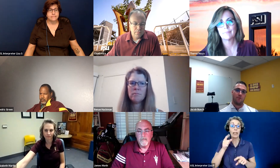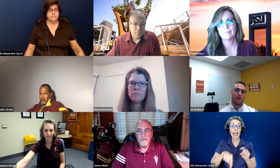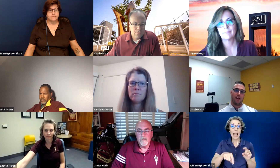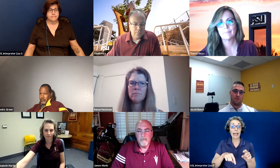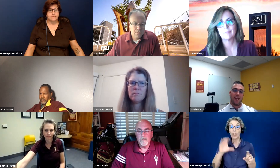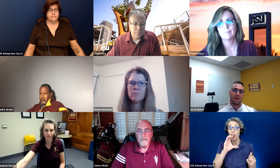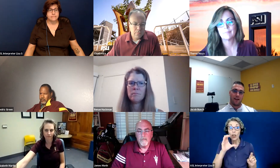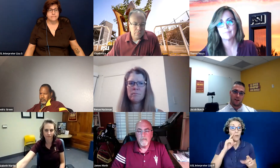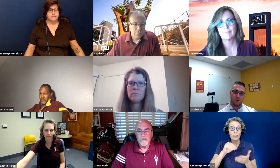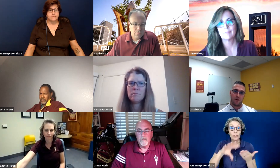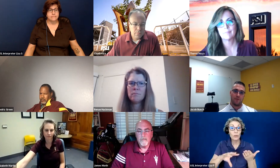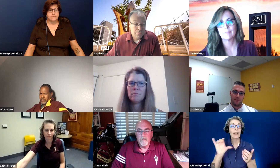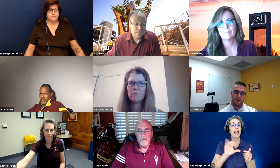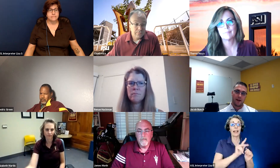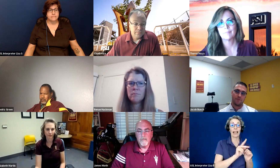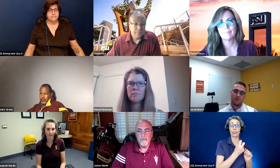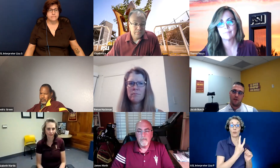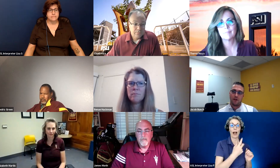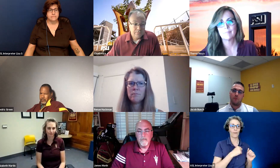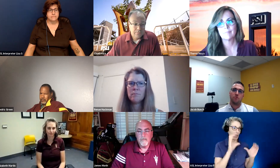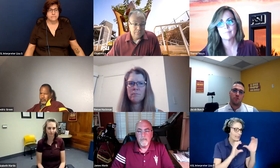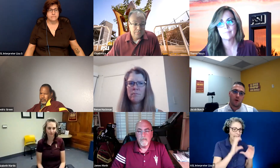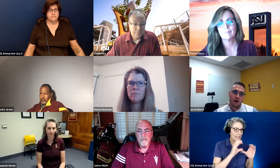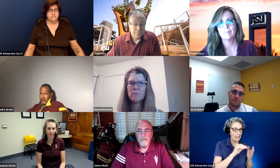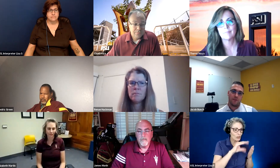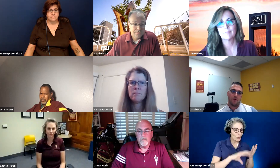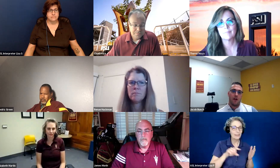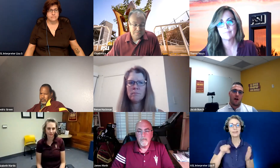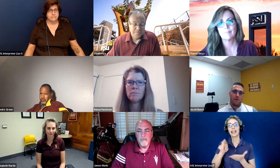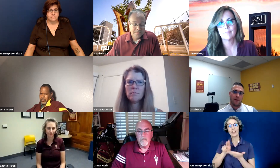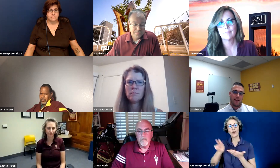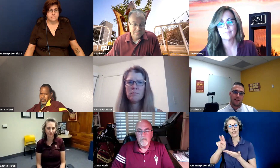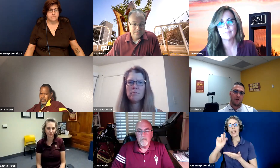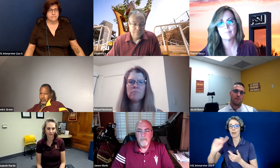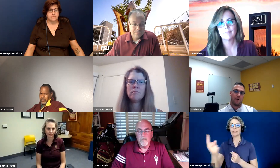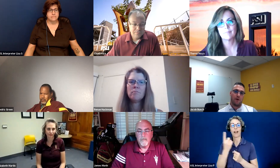as you can in K-12 they do have to come to our office and identify.